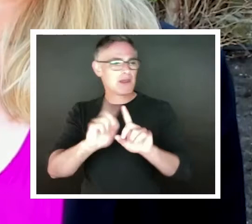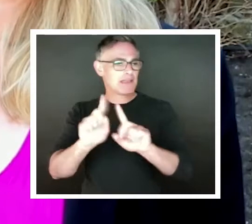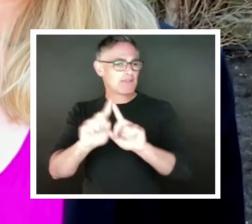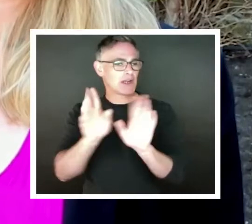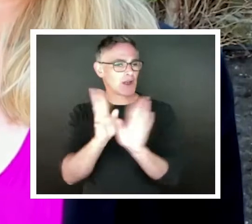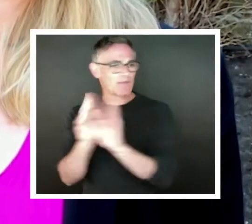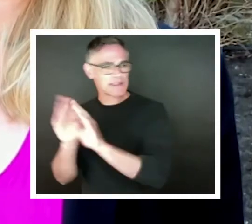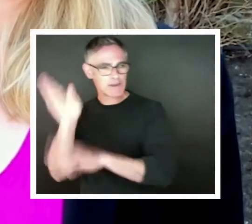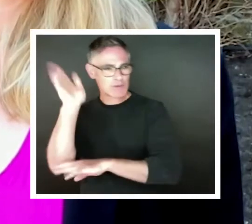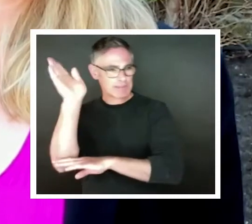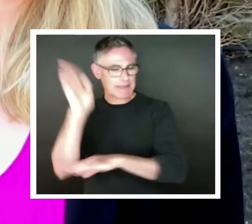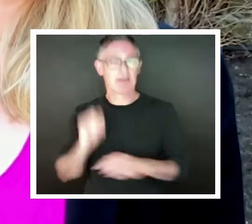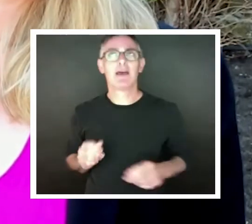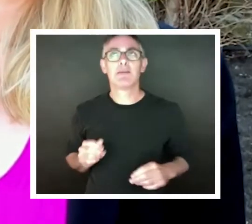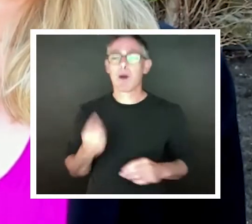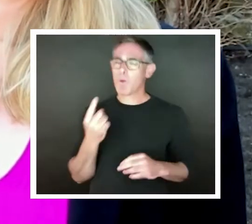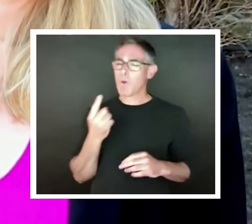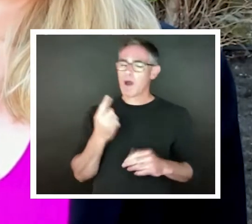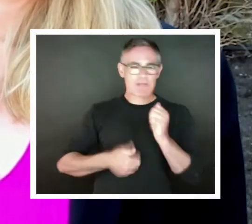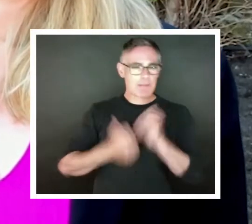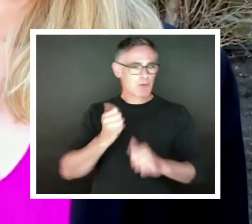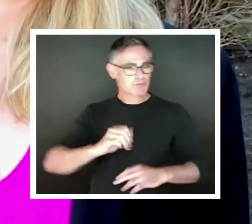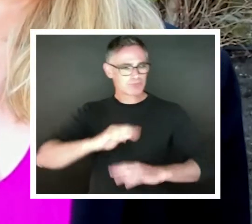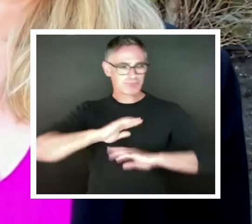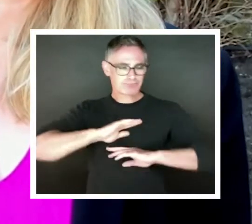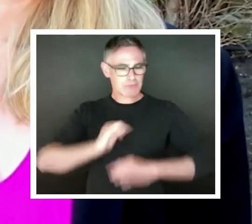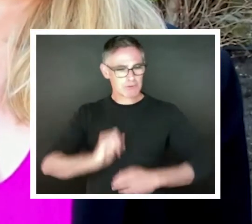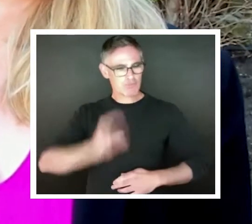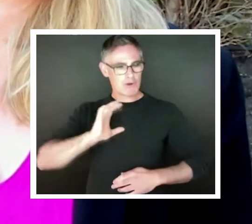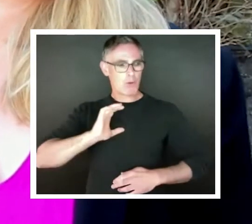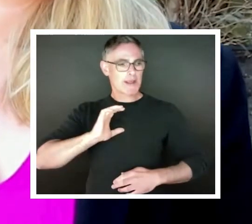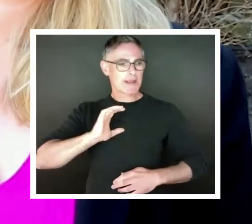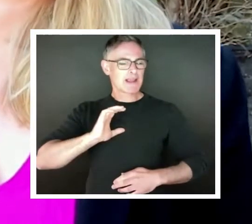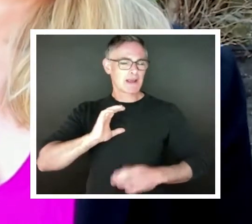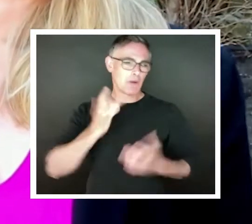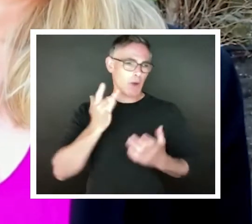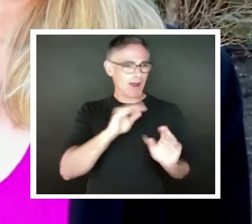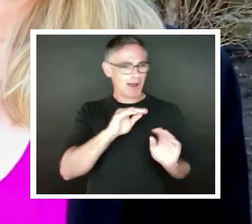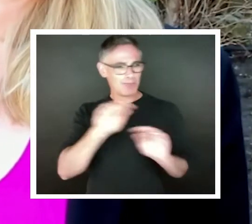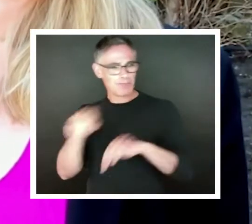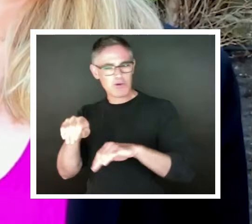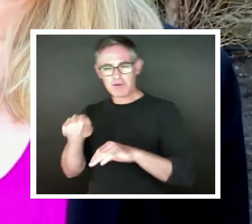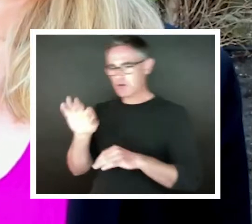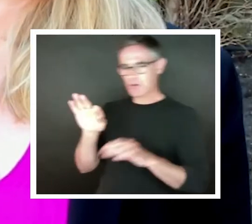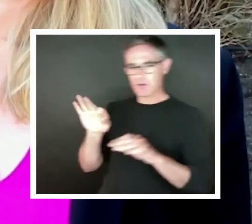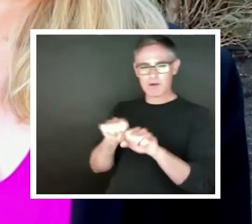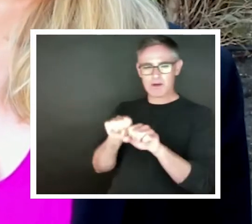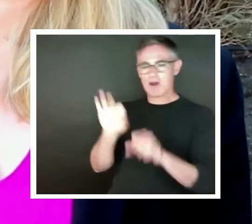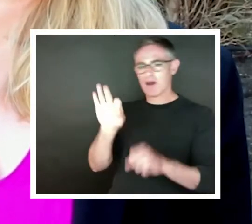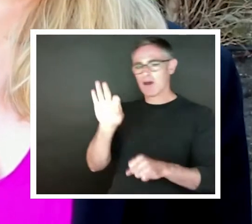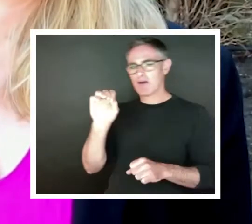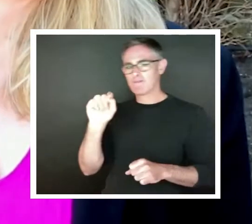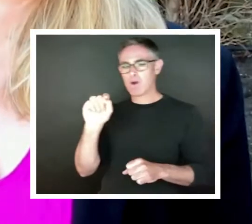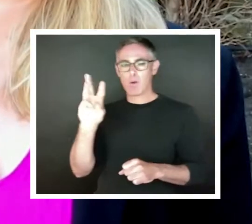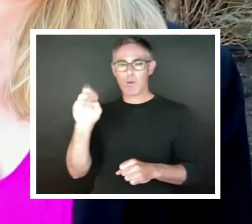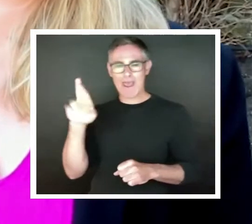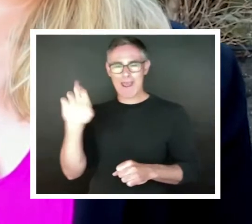But one of the most rewarding outcomes from my move into the footwear industry was how excited kids were to talk about engineering concepts